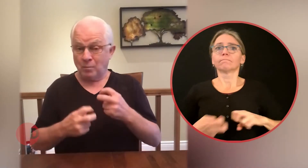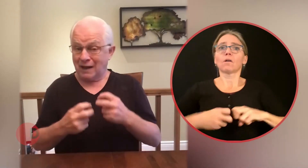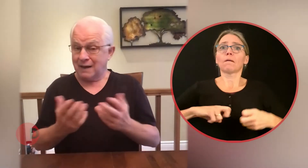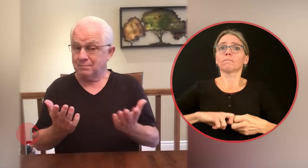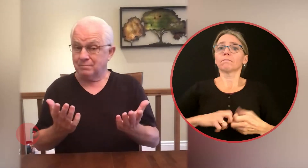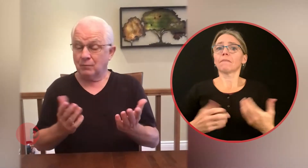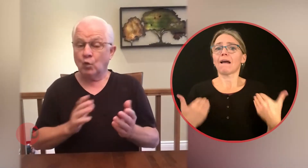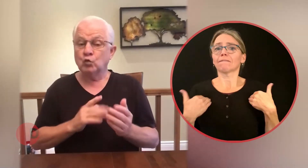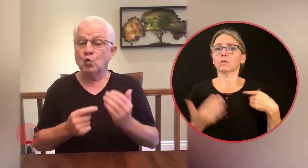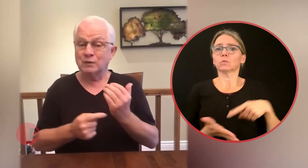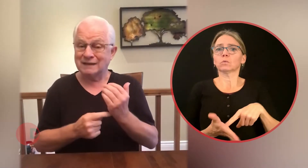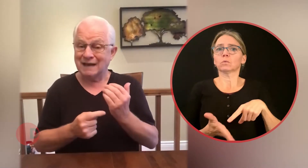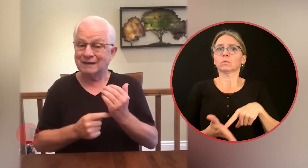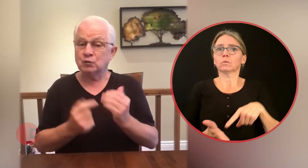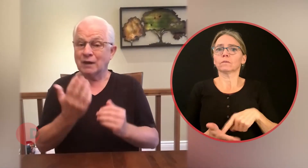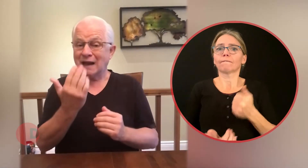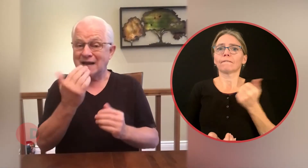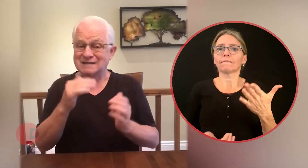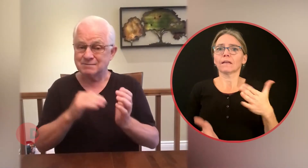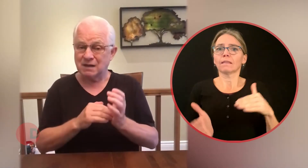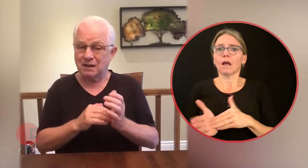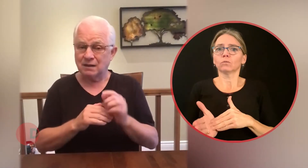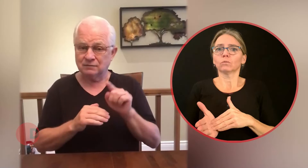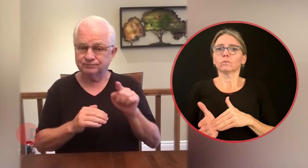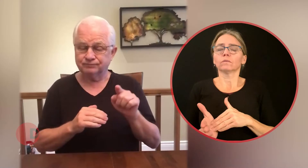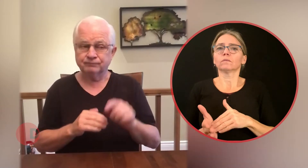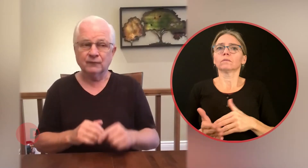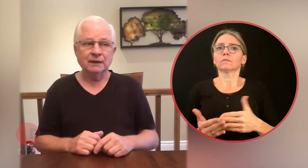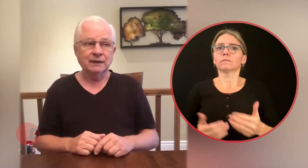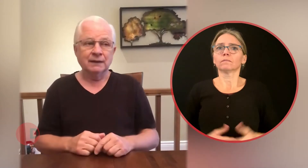We announced that we were in a deficit of about $15,000.